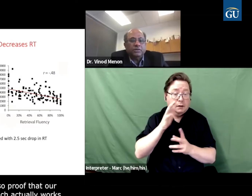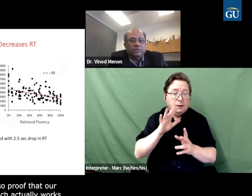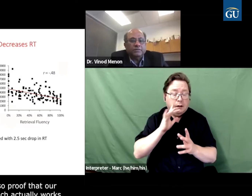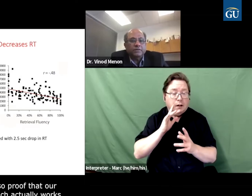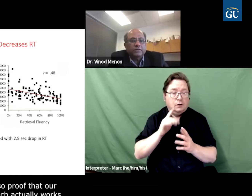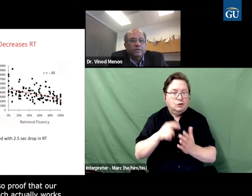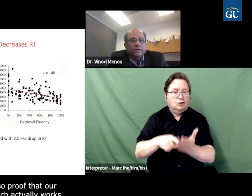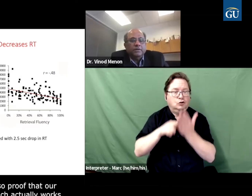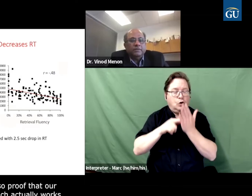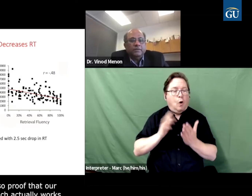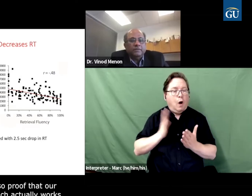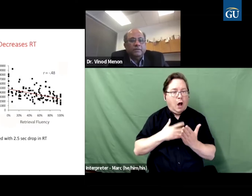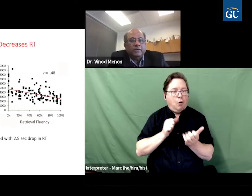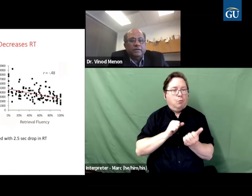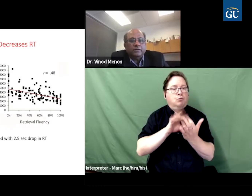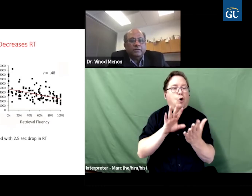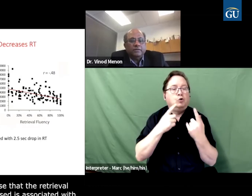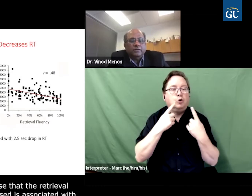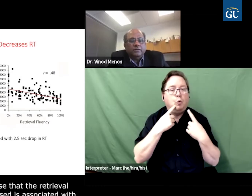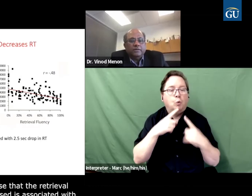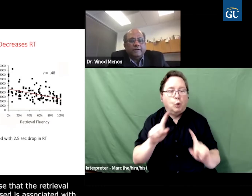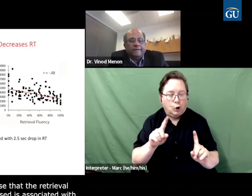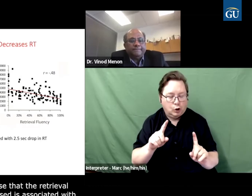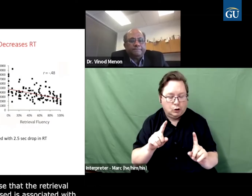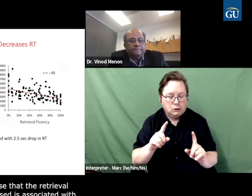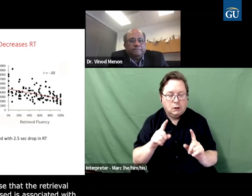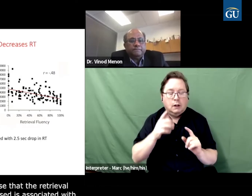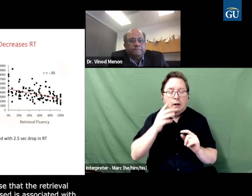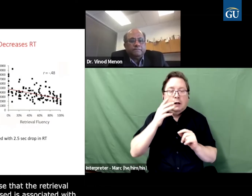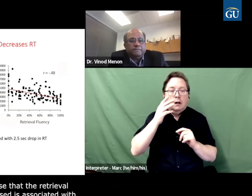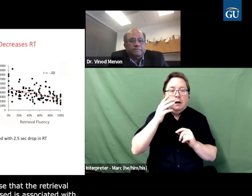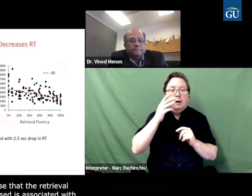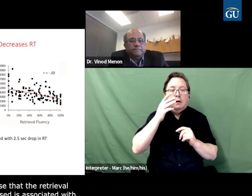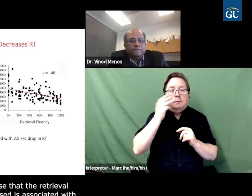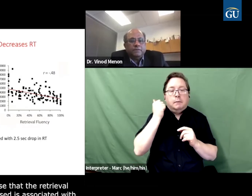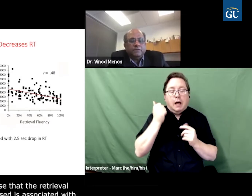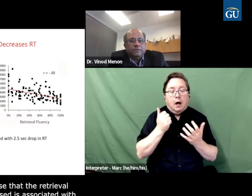approach actually works the sense that